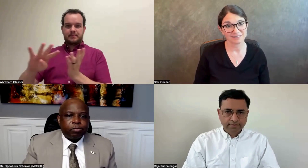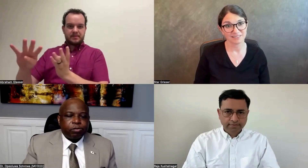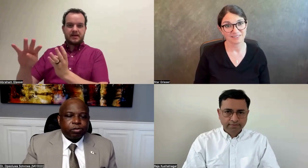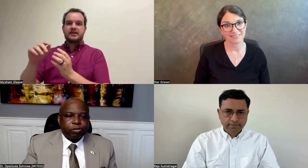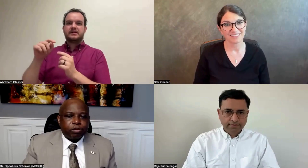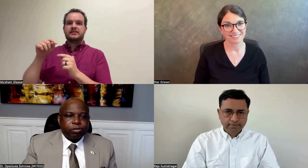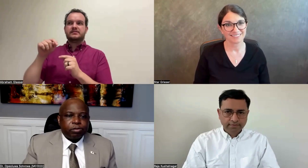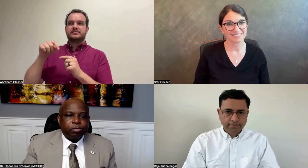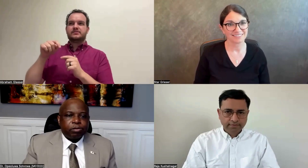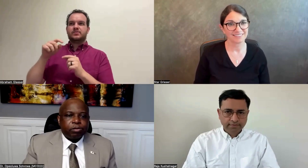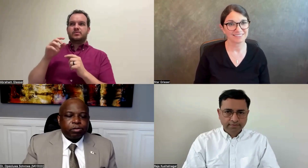and